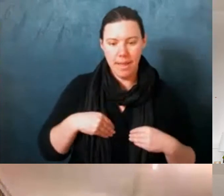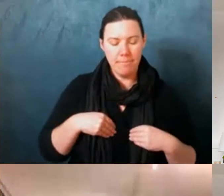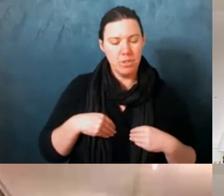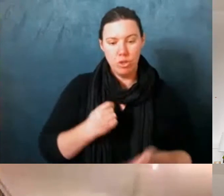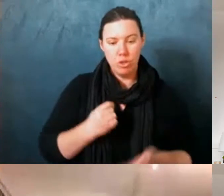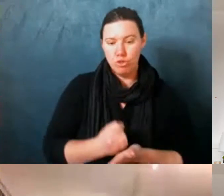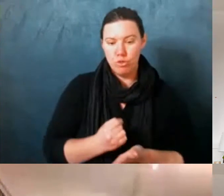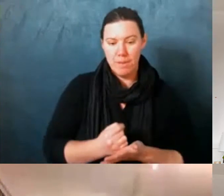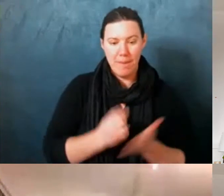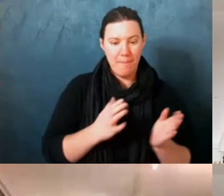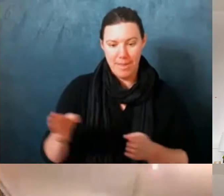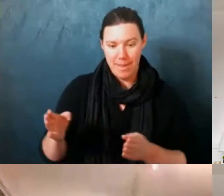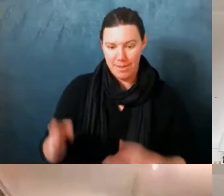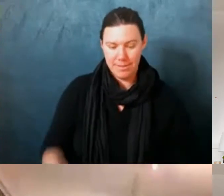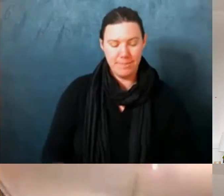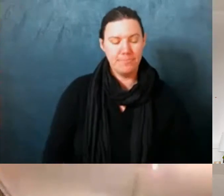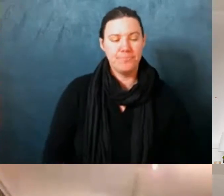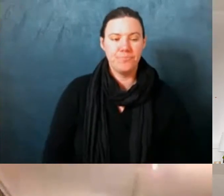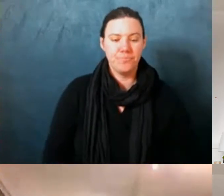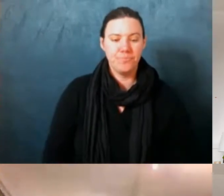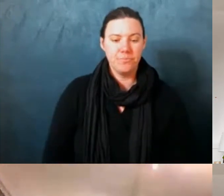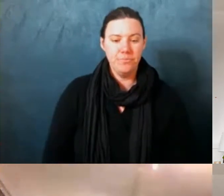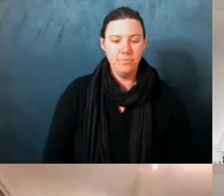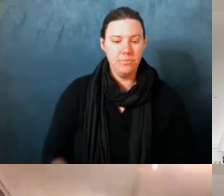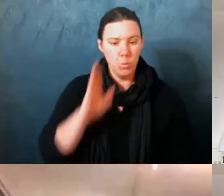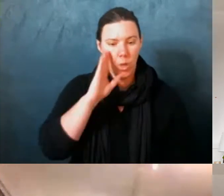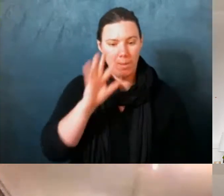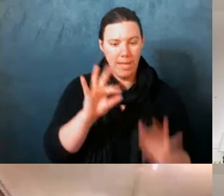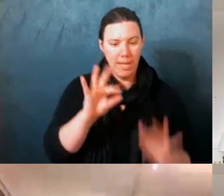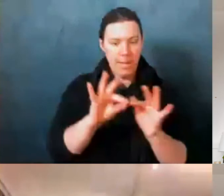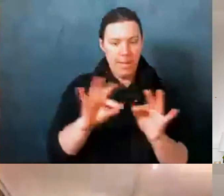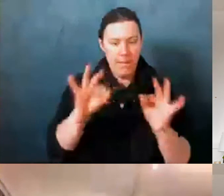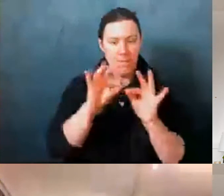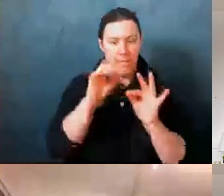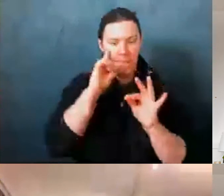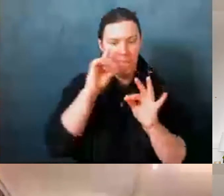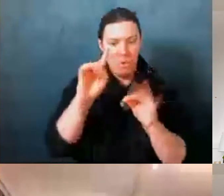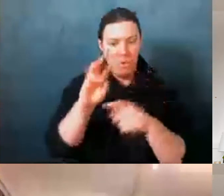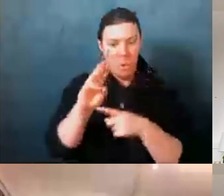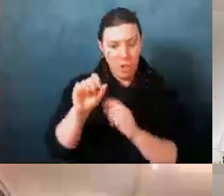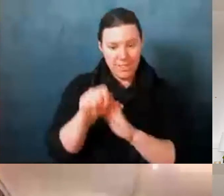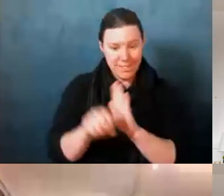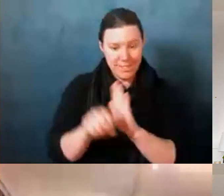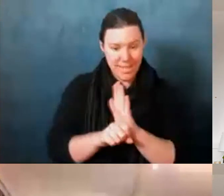for the state of Washington and for us as medical providers and healthcare providers, mental health,